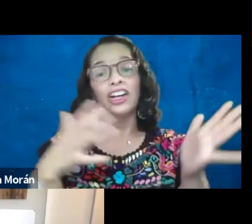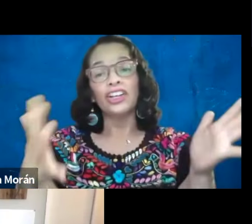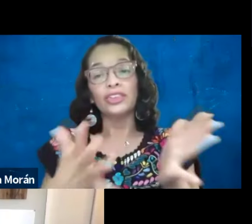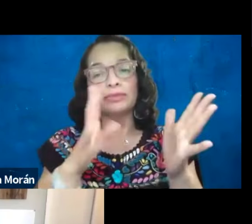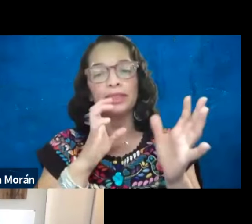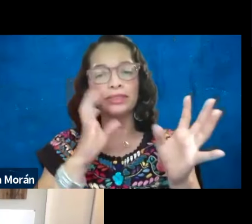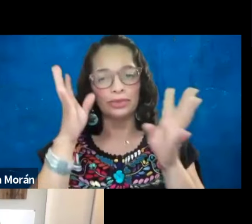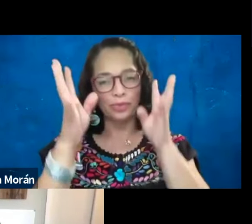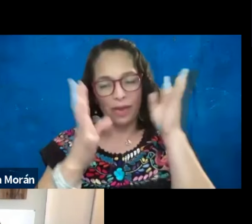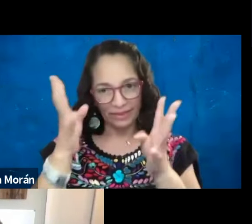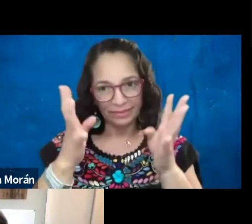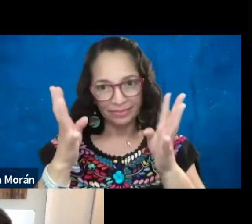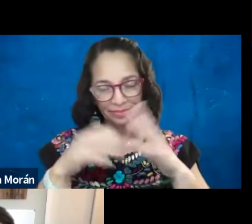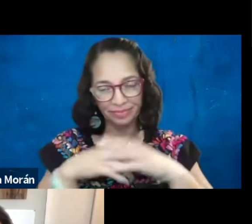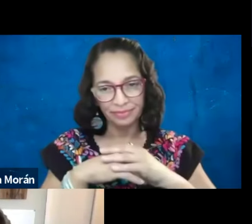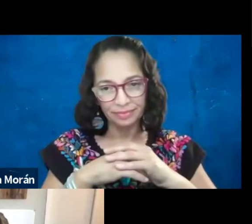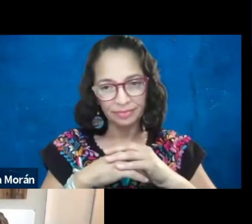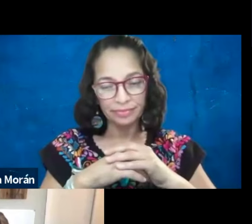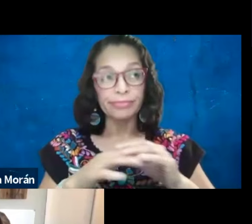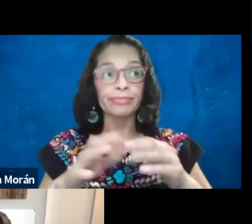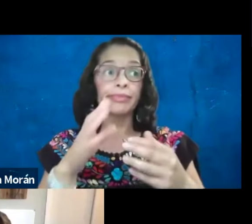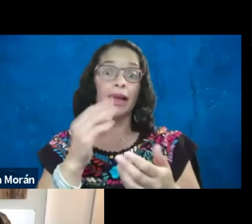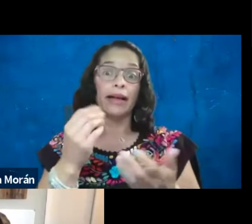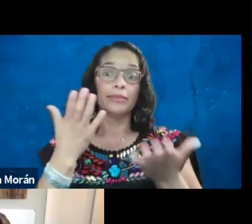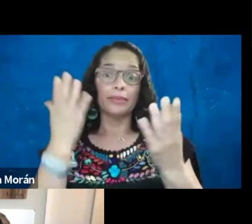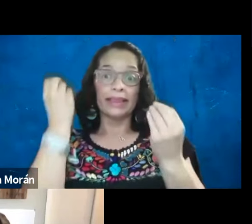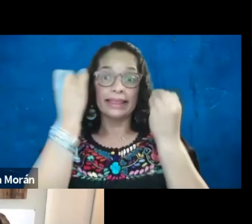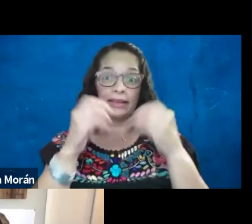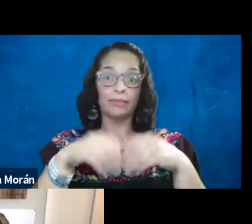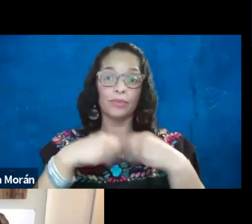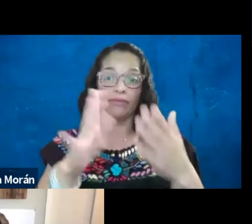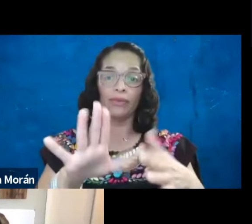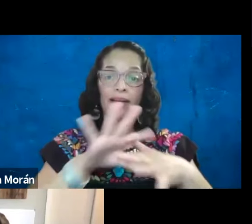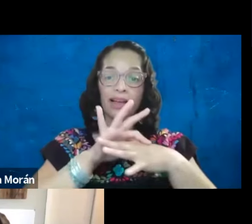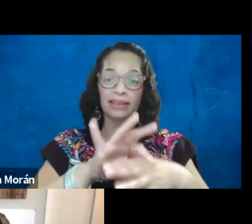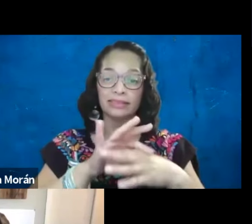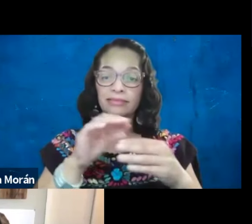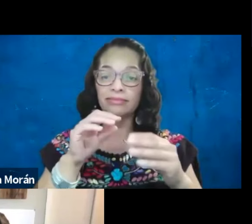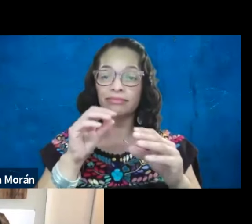and what they feel is a best fit for them. But you might have to look for other ways to be creative.